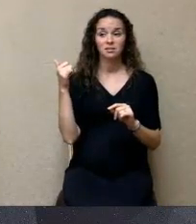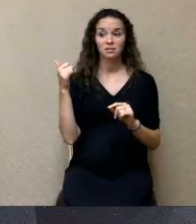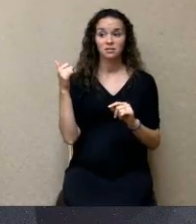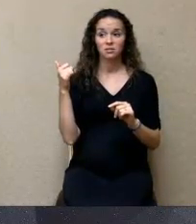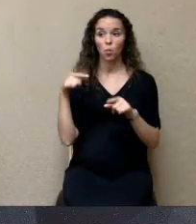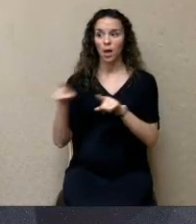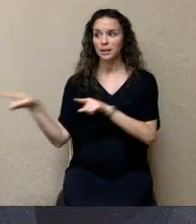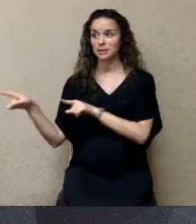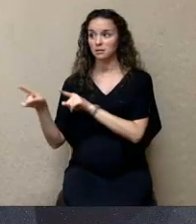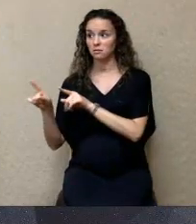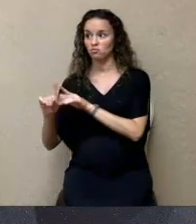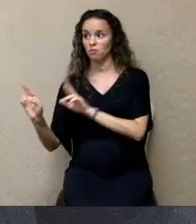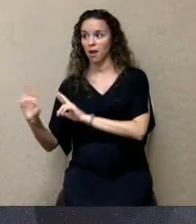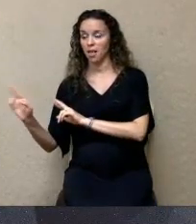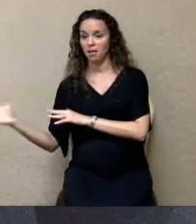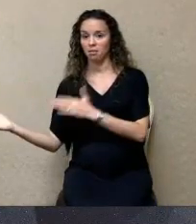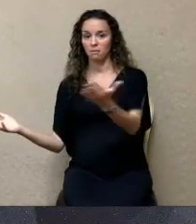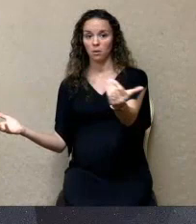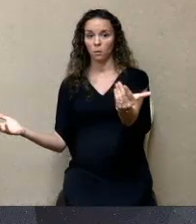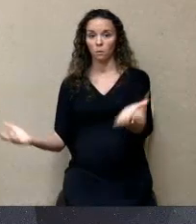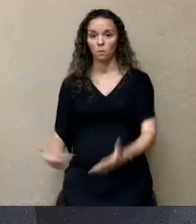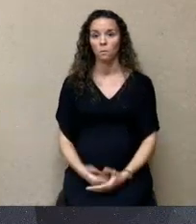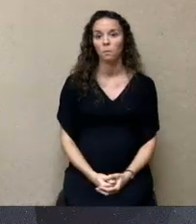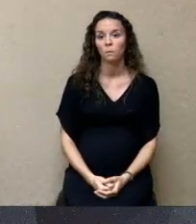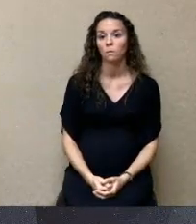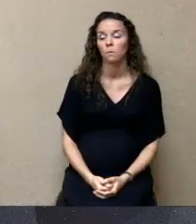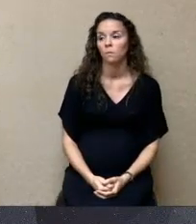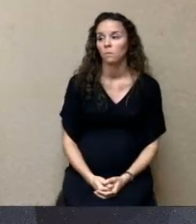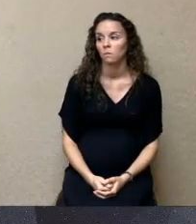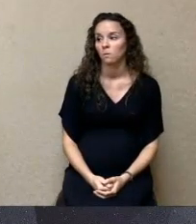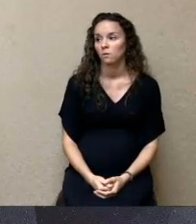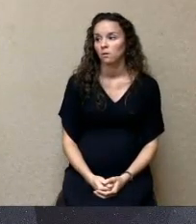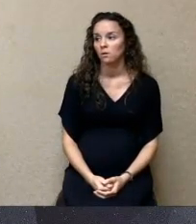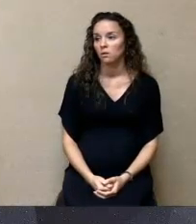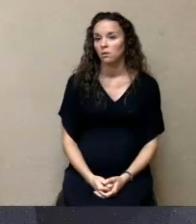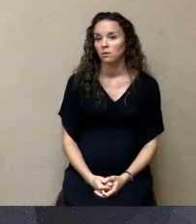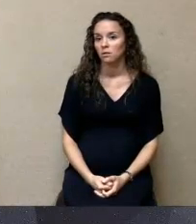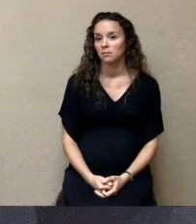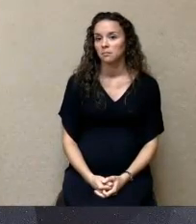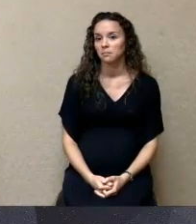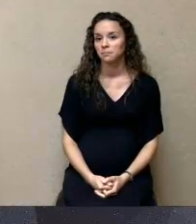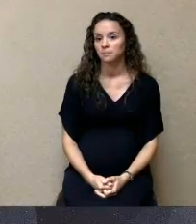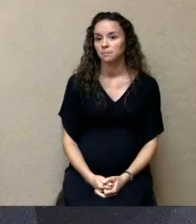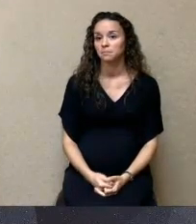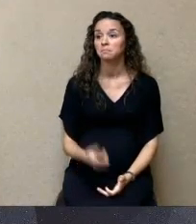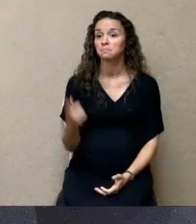getting that ready, let us know.